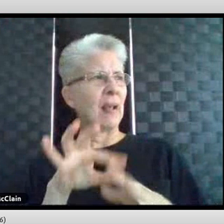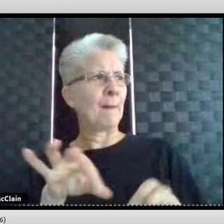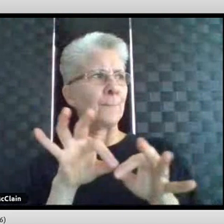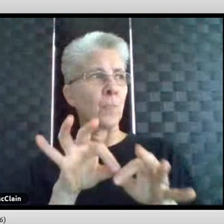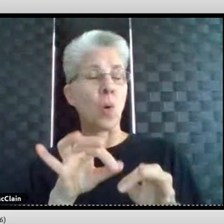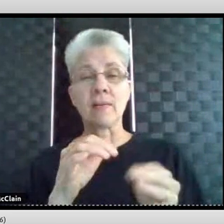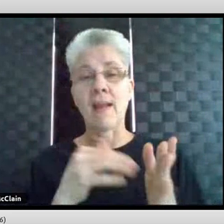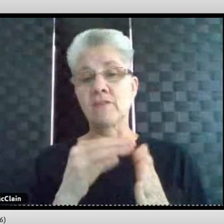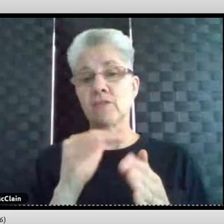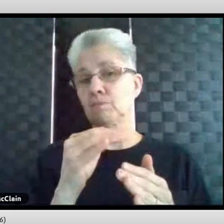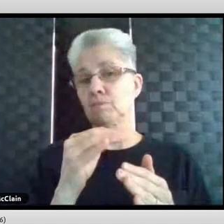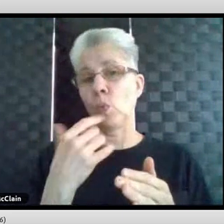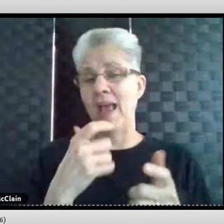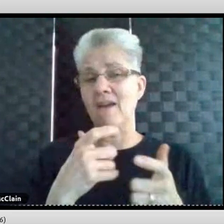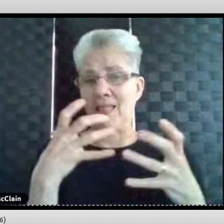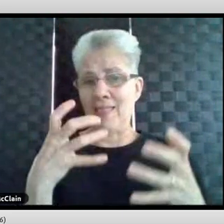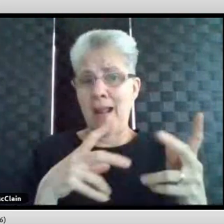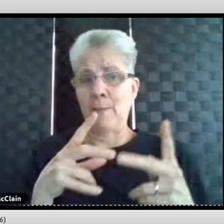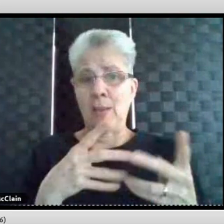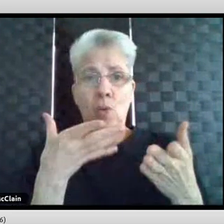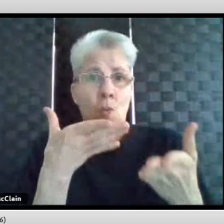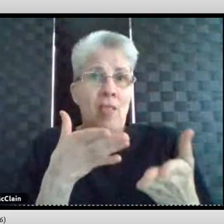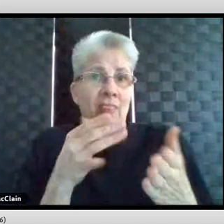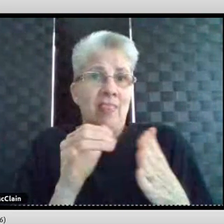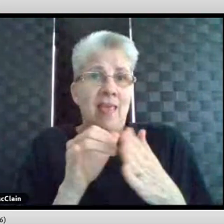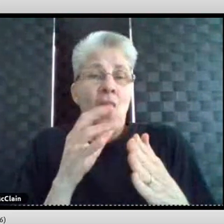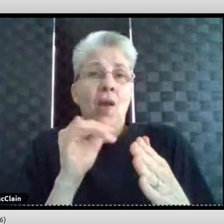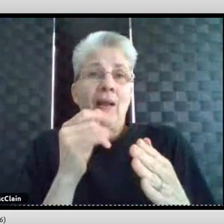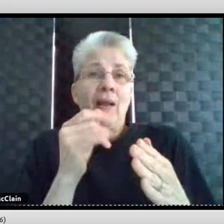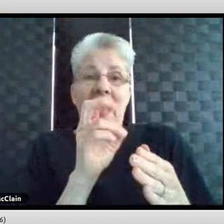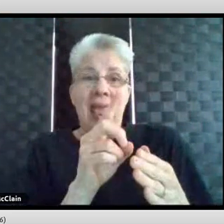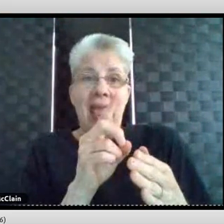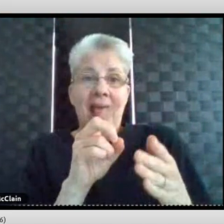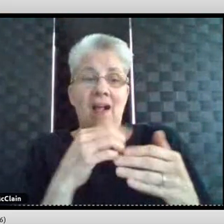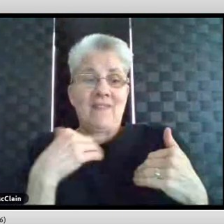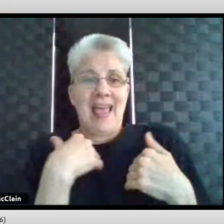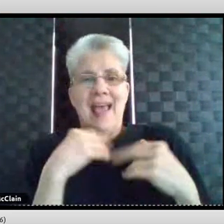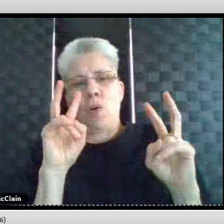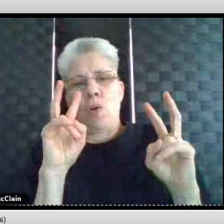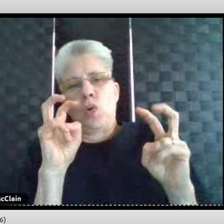After all, we've got a big chunk of people right there in the head of that animal, if you want to call it that.